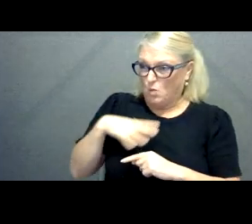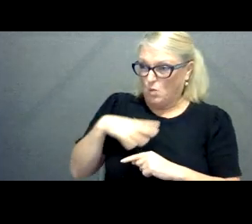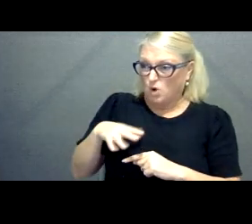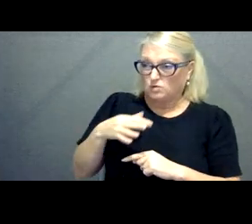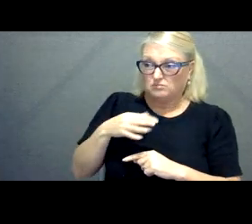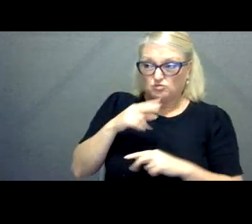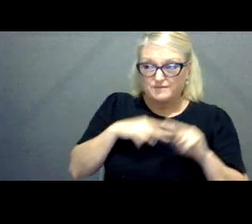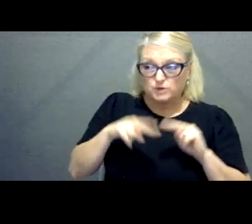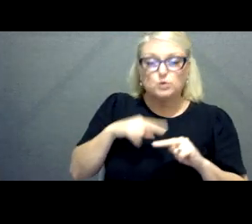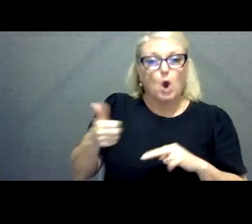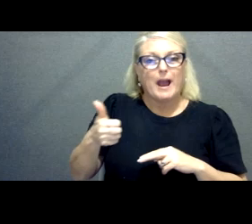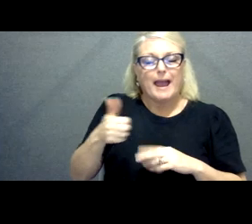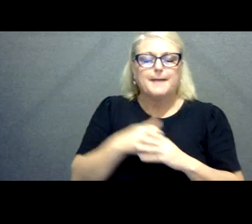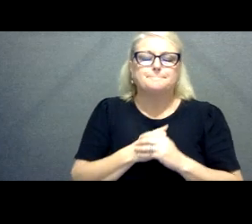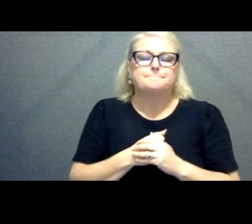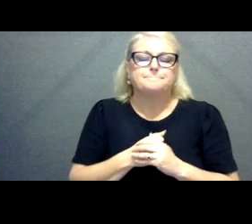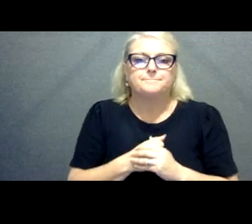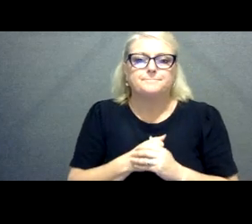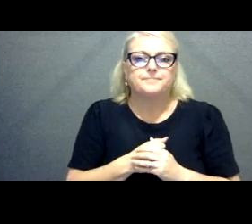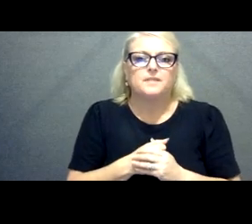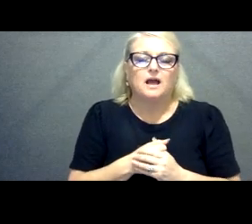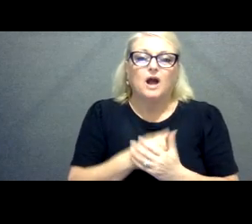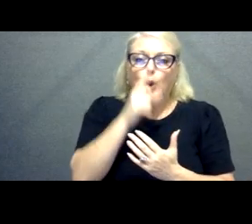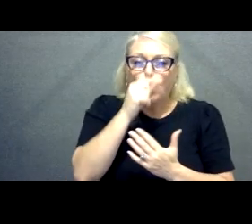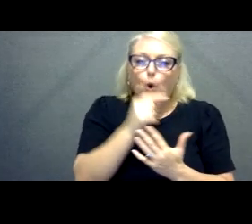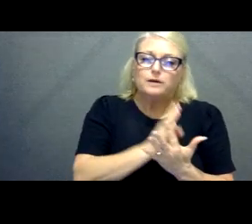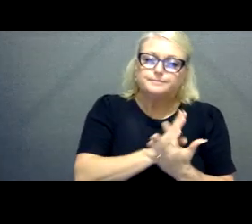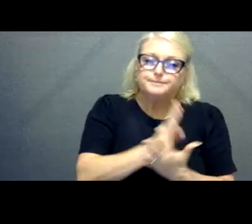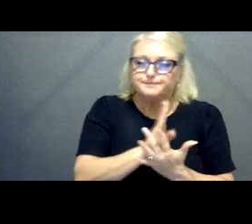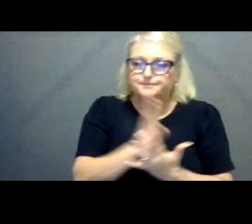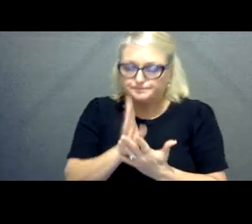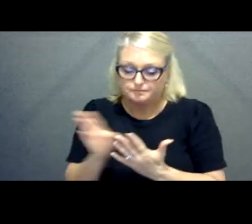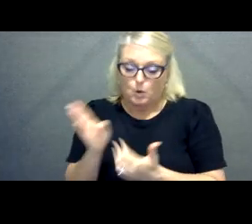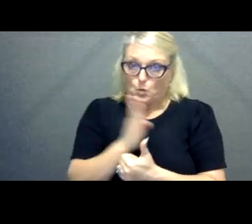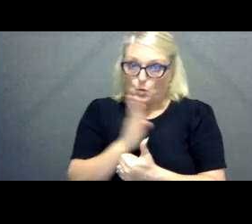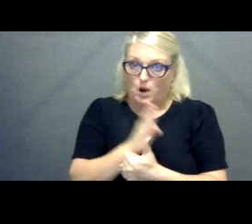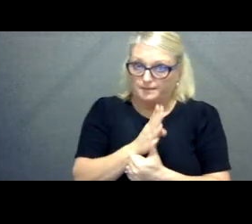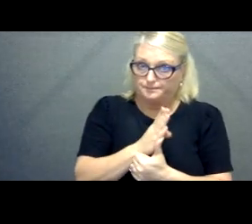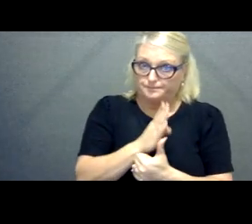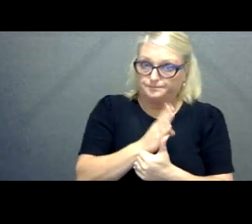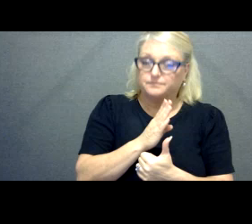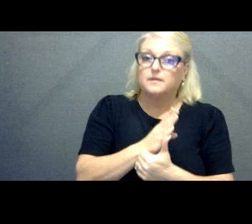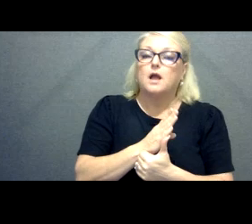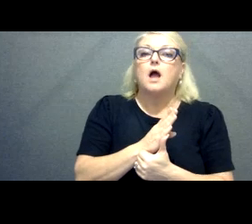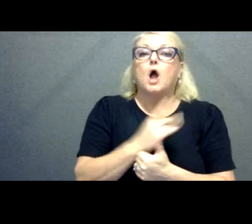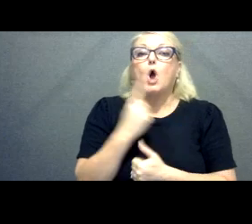take so normally what will happen is it will go back to the person who made the decision um so